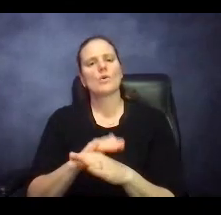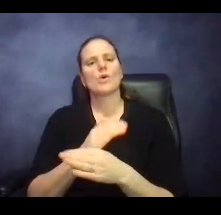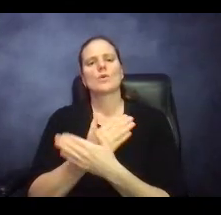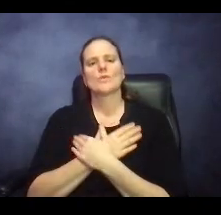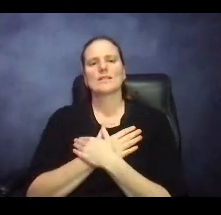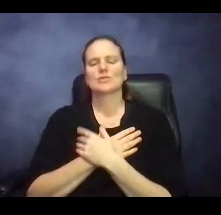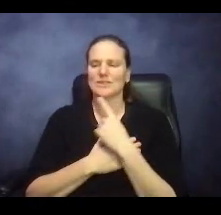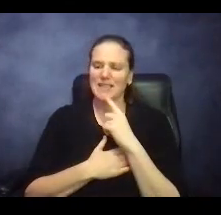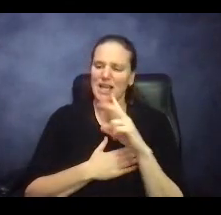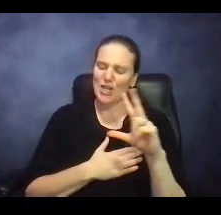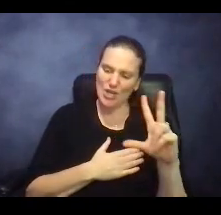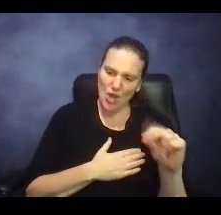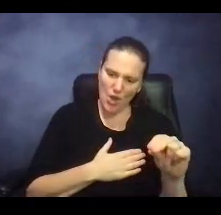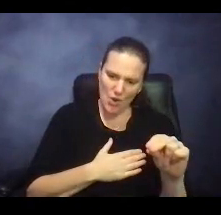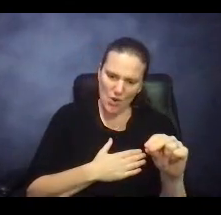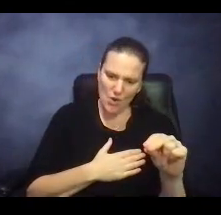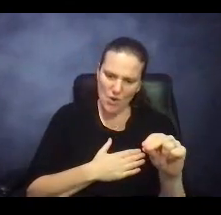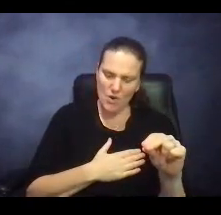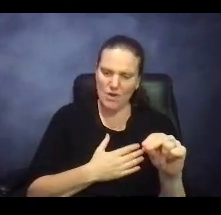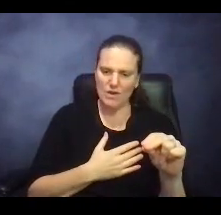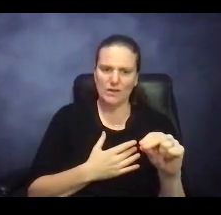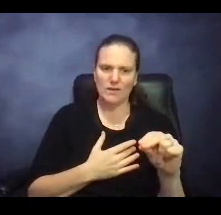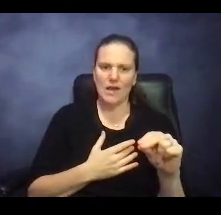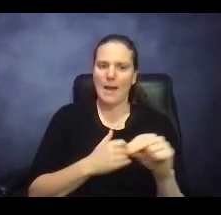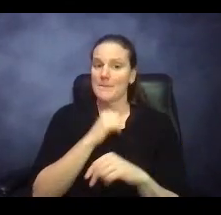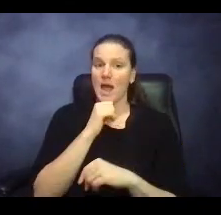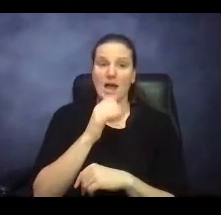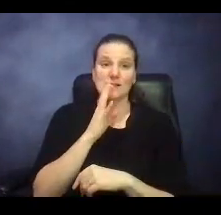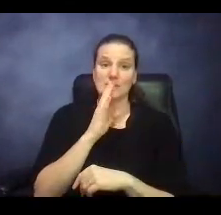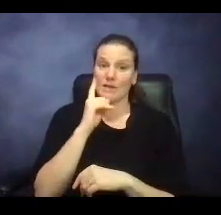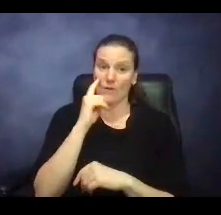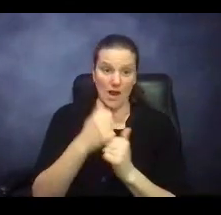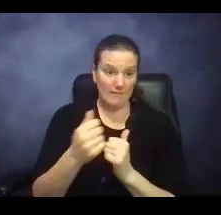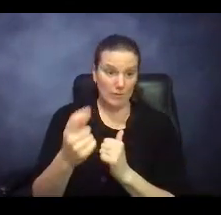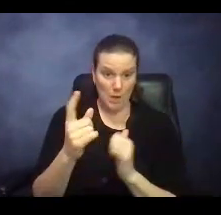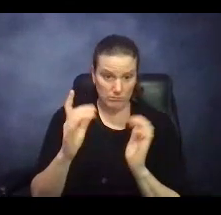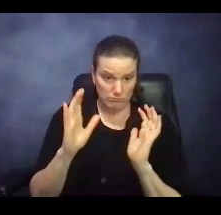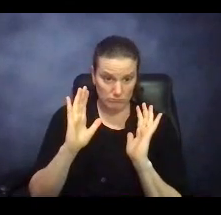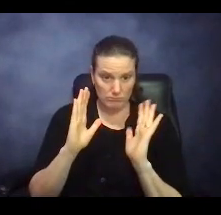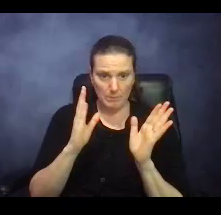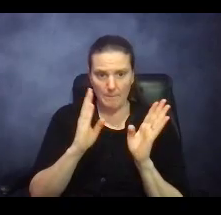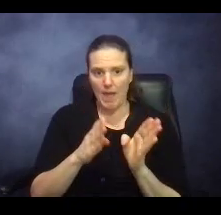We just kind of feel a, and I'm not gonna speak for everyone, but these are patterns that I, that I recognize and I see.